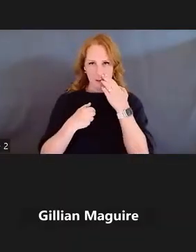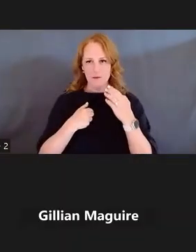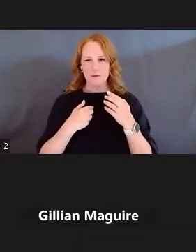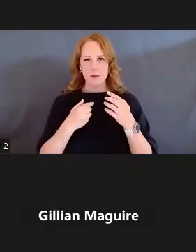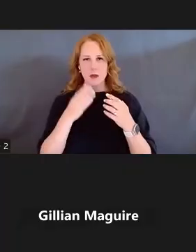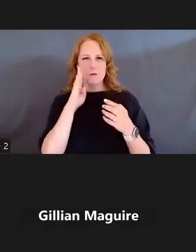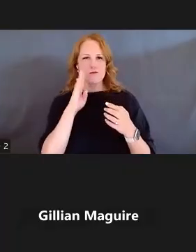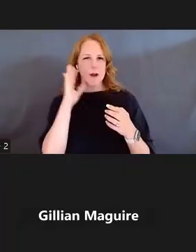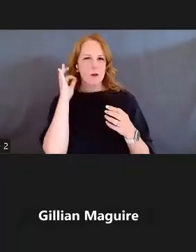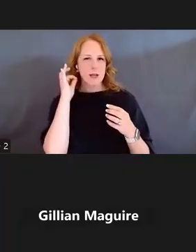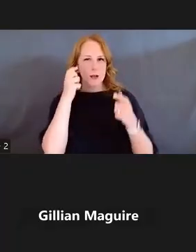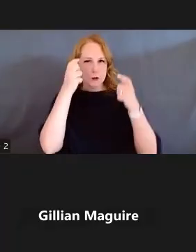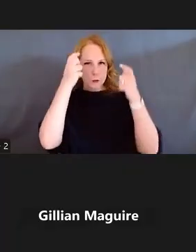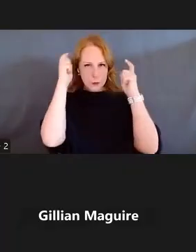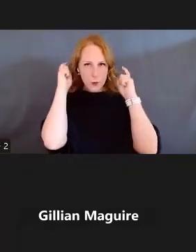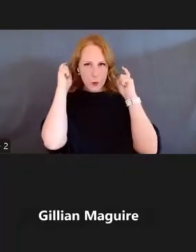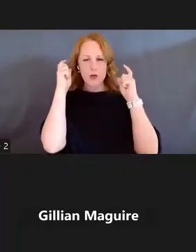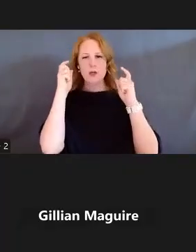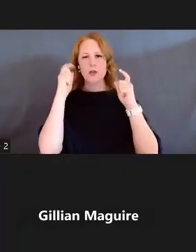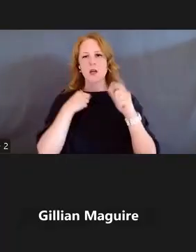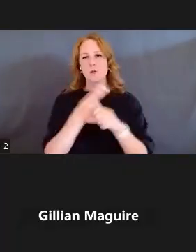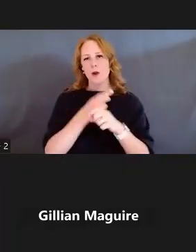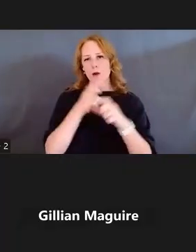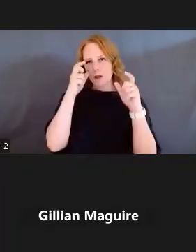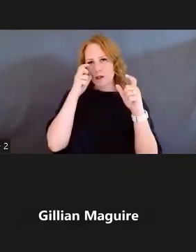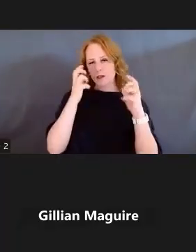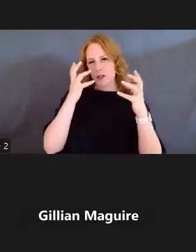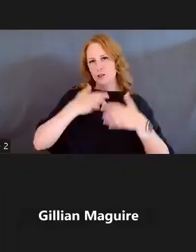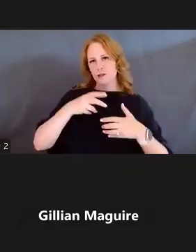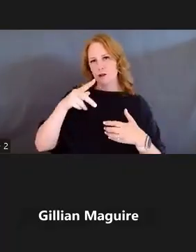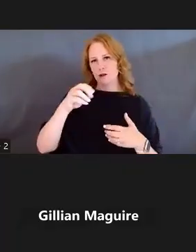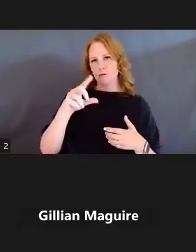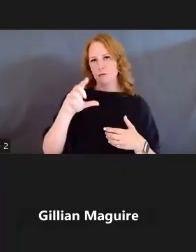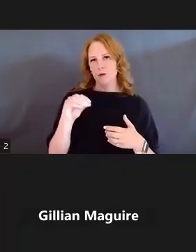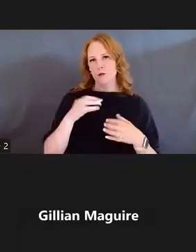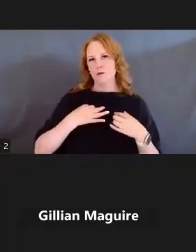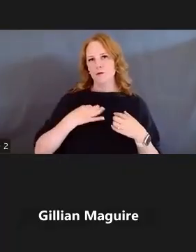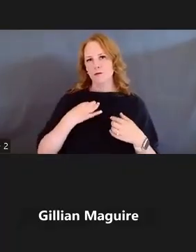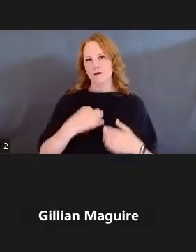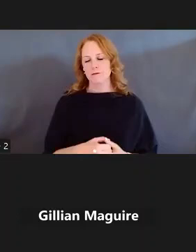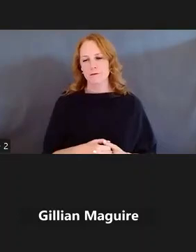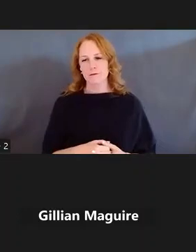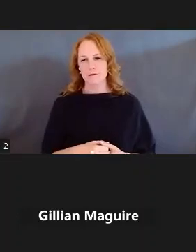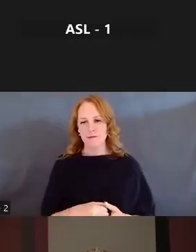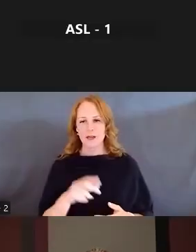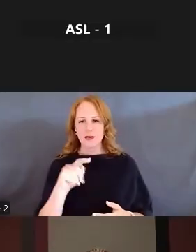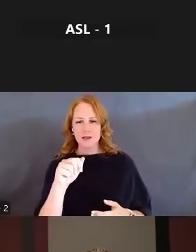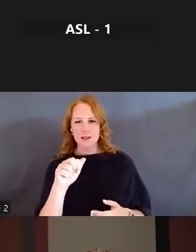hair wearing glasses and a dark polo shirt. You want to introduce yourself? Yeah. Oh,